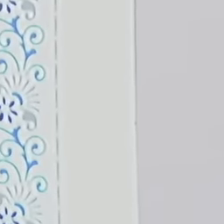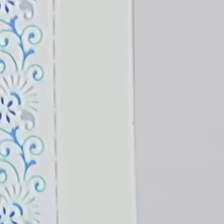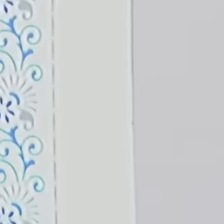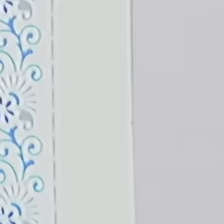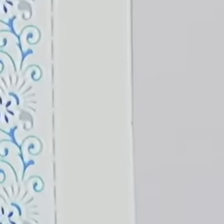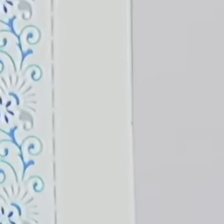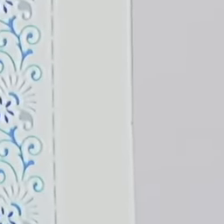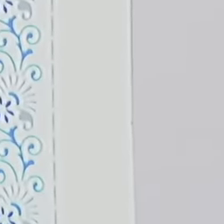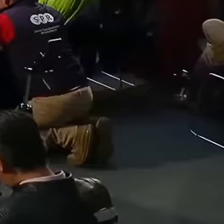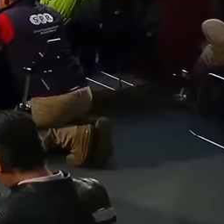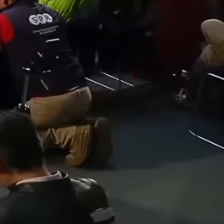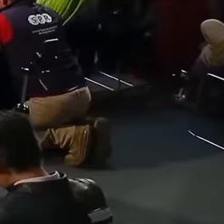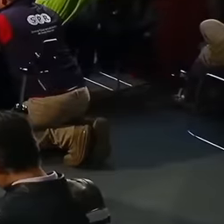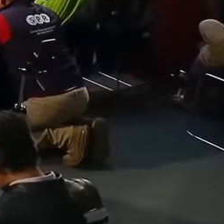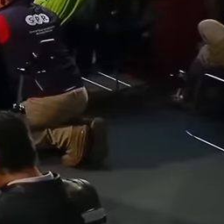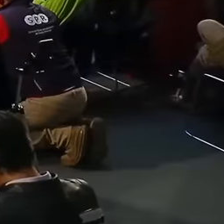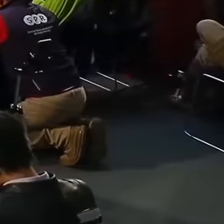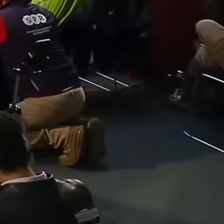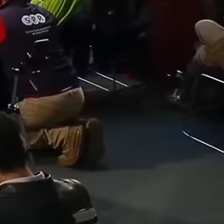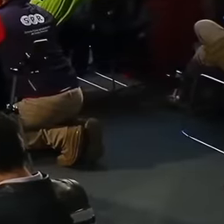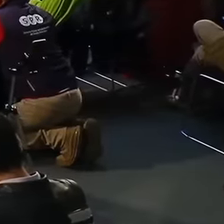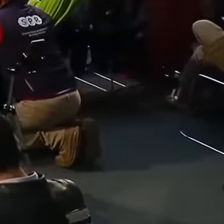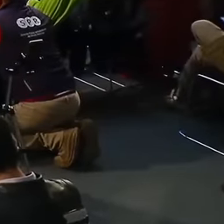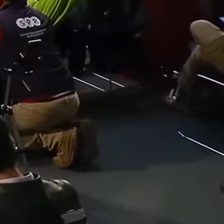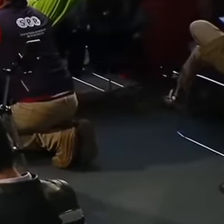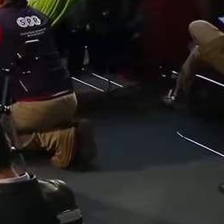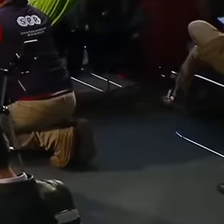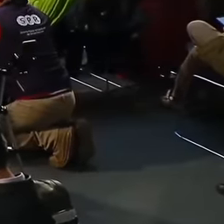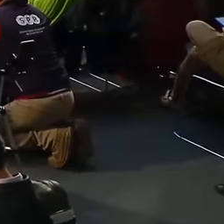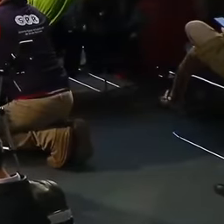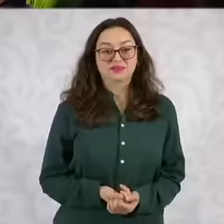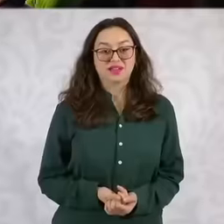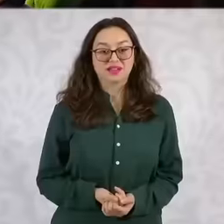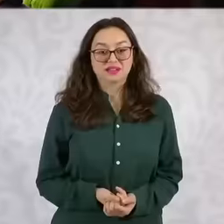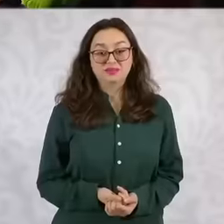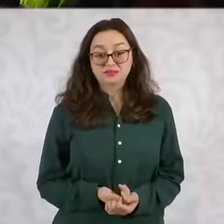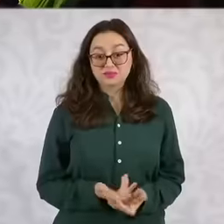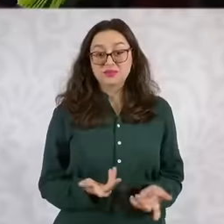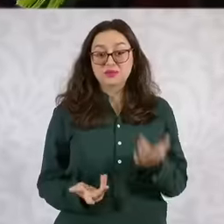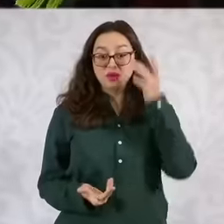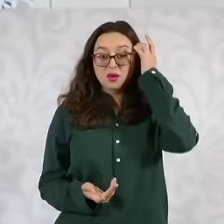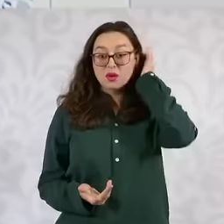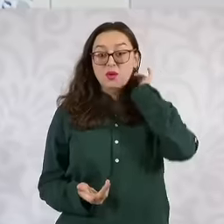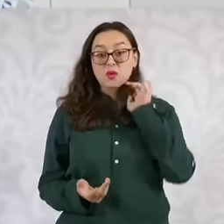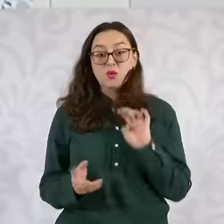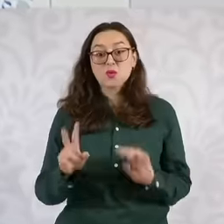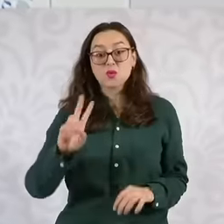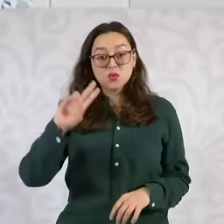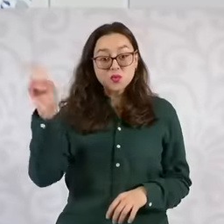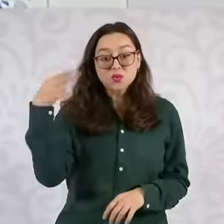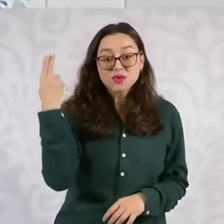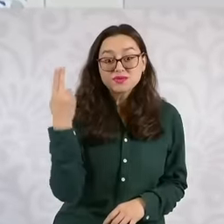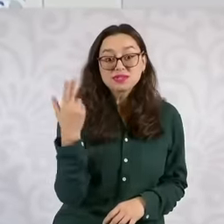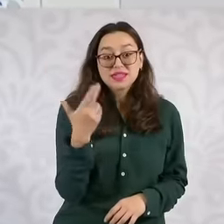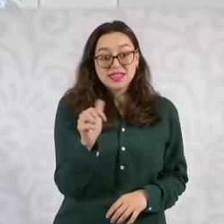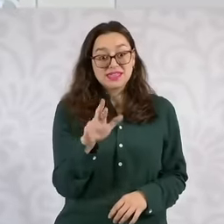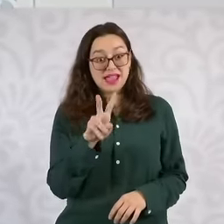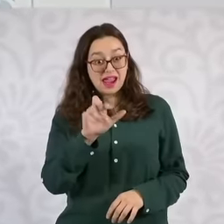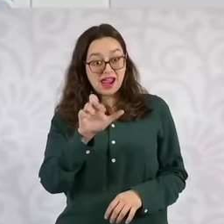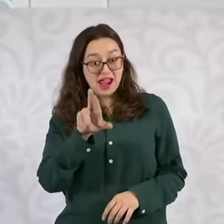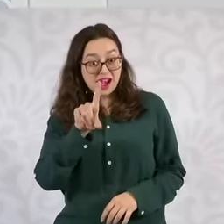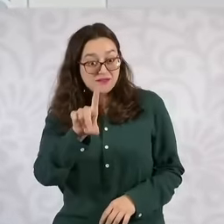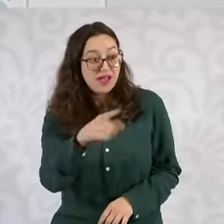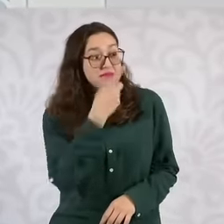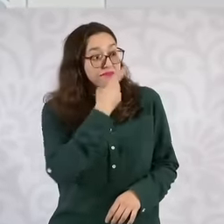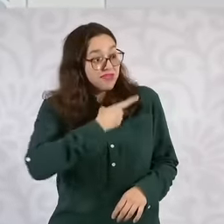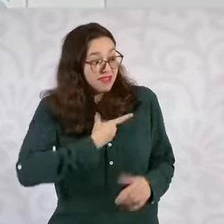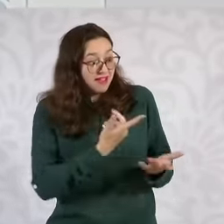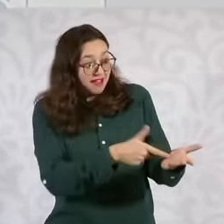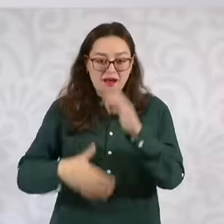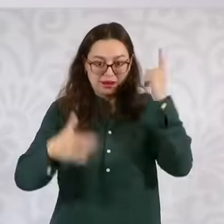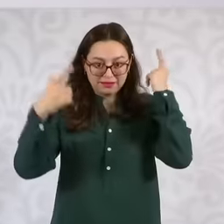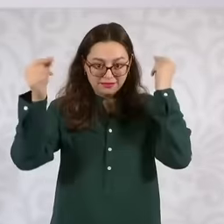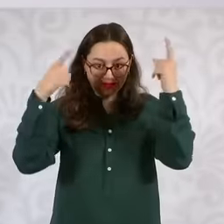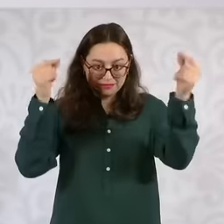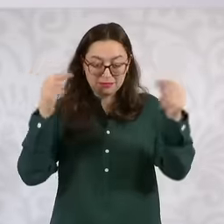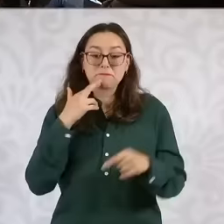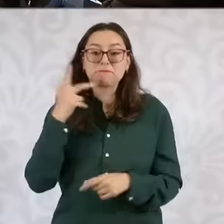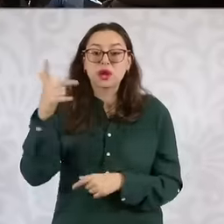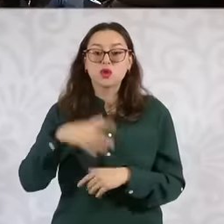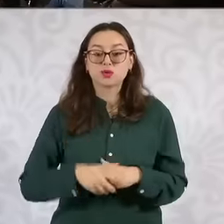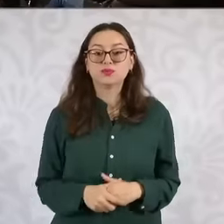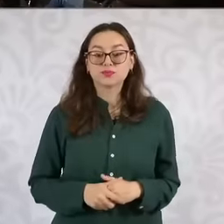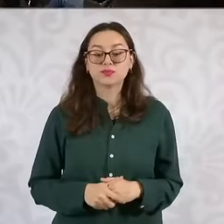Hey, I'm not recounting the facts to be like lawyers lawyer Thank you also president